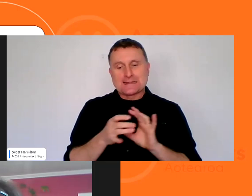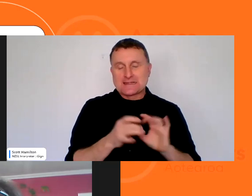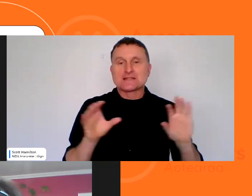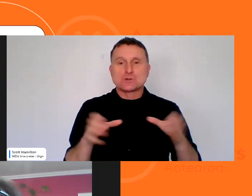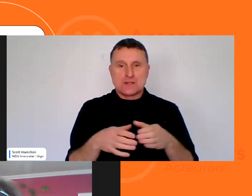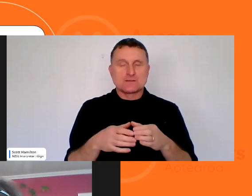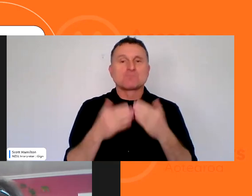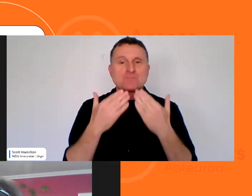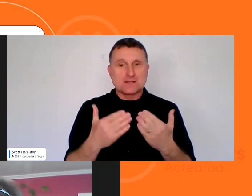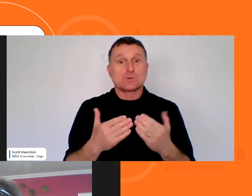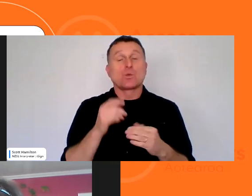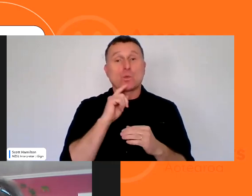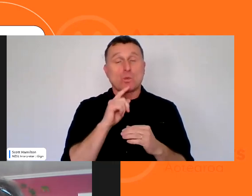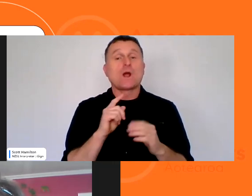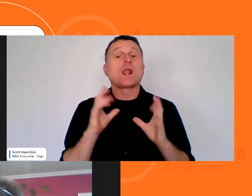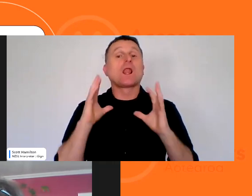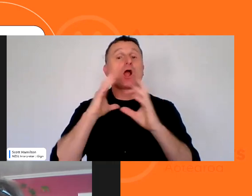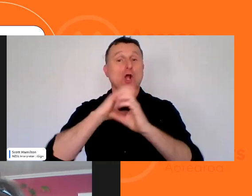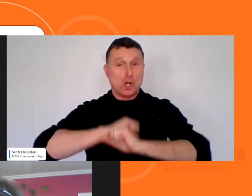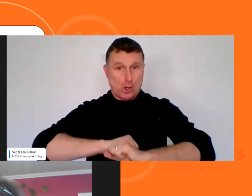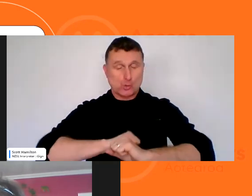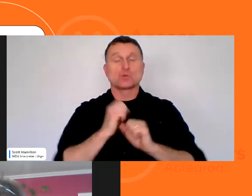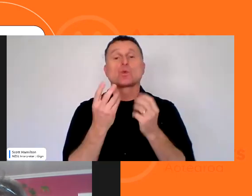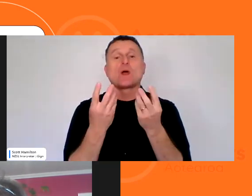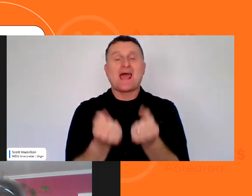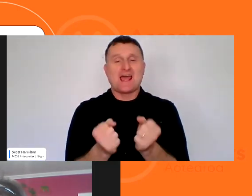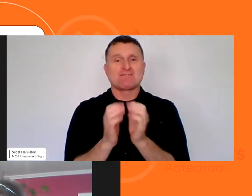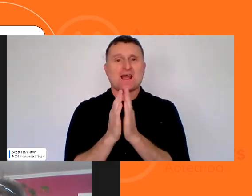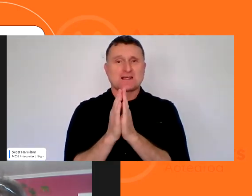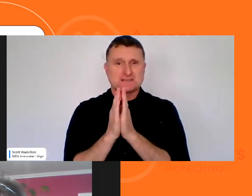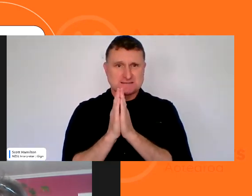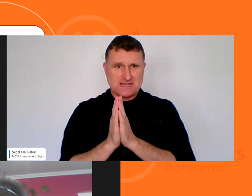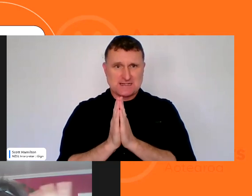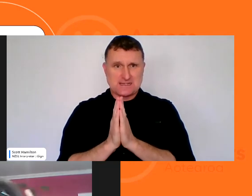going to close with the karakia and recognising the work that we've